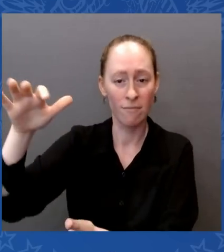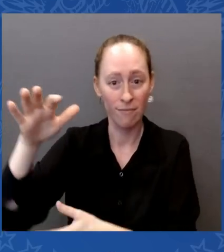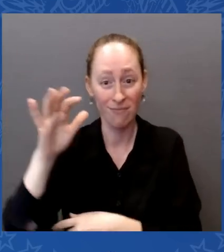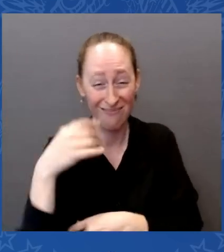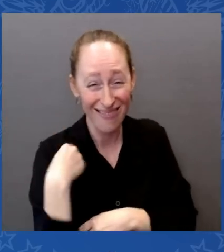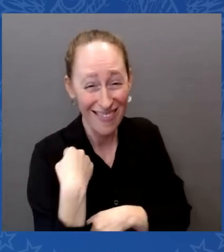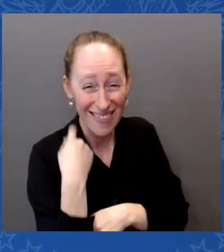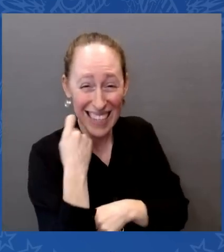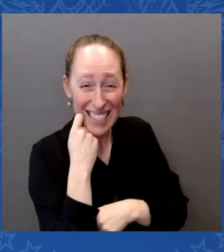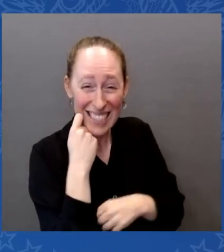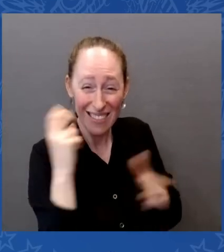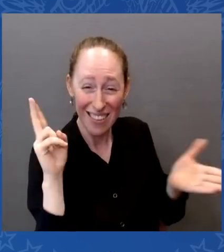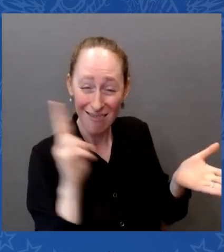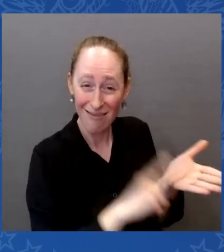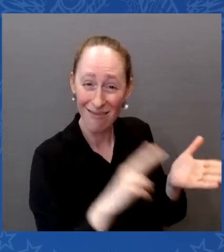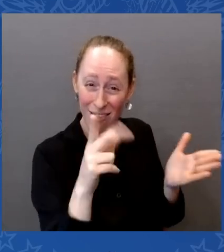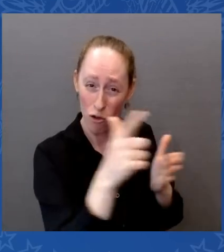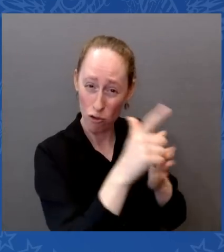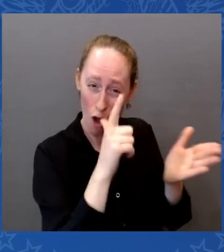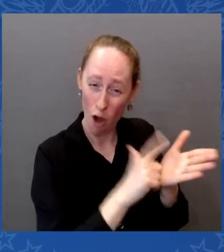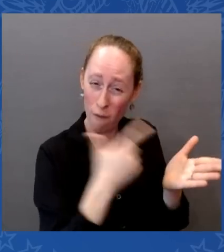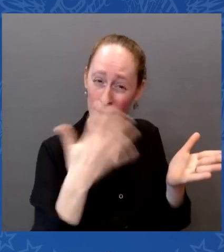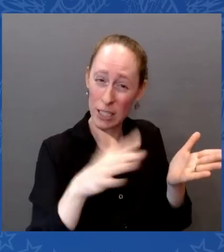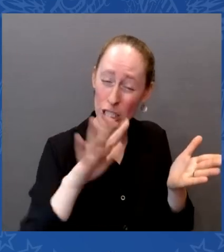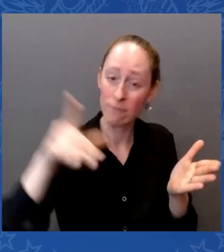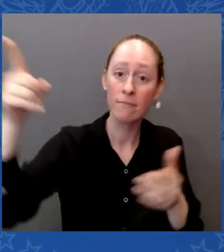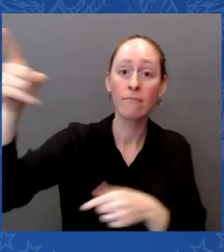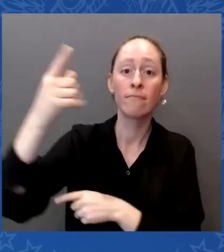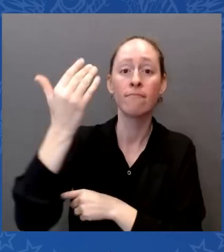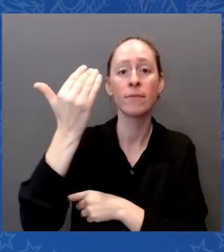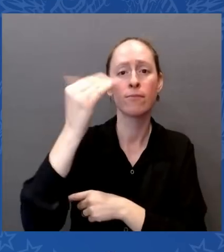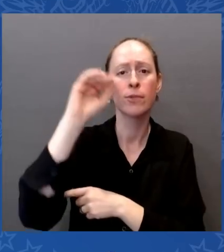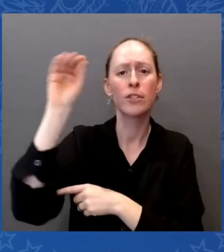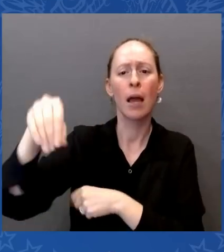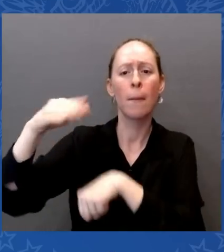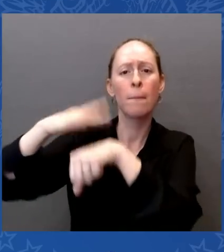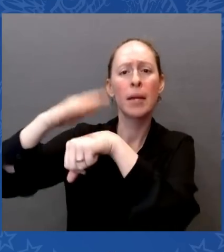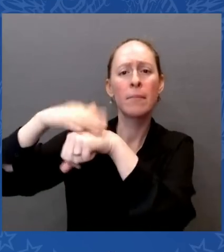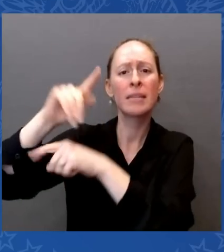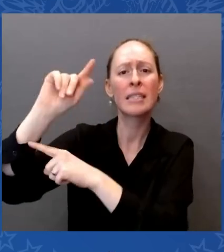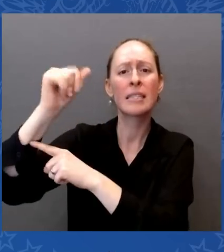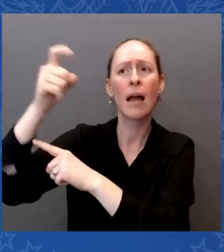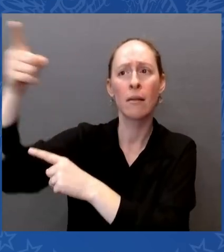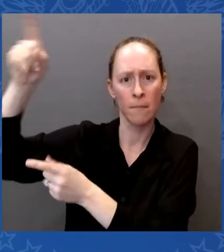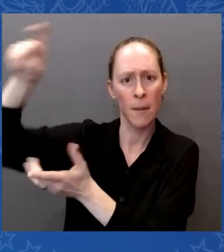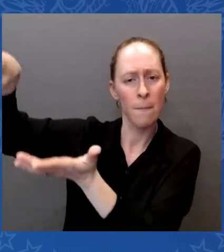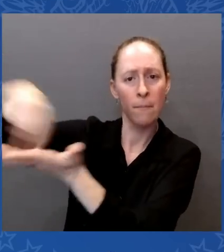They'd allow the largest and most prosperous corporations in America to go back to paying zero in federal income tax,